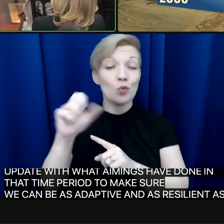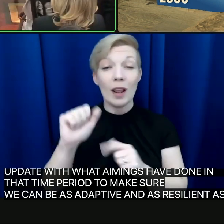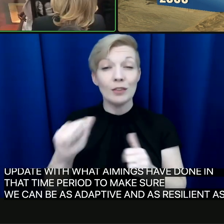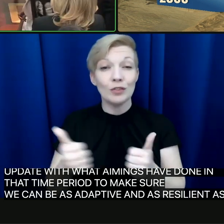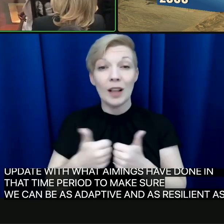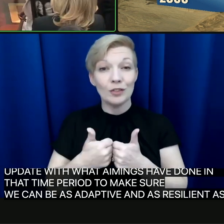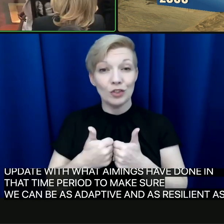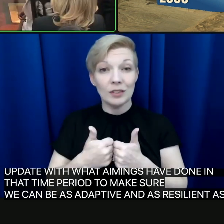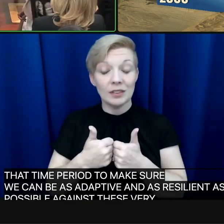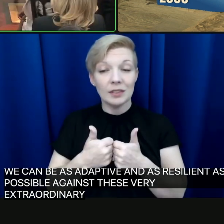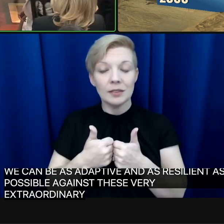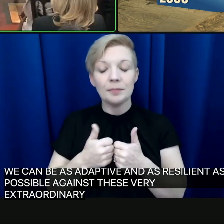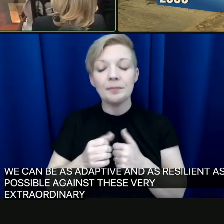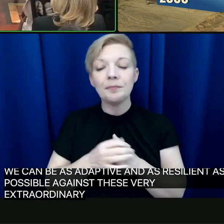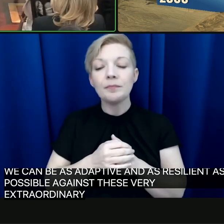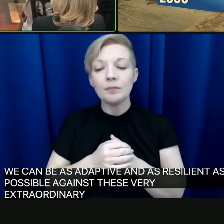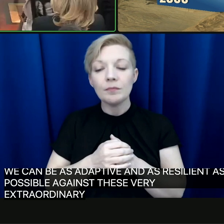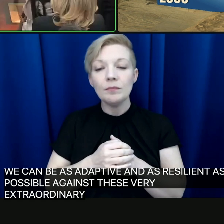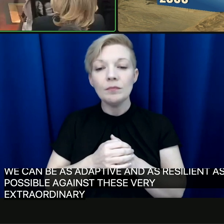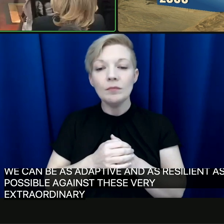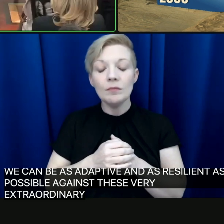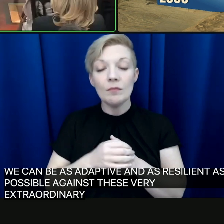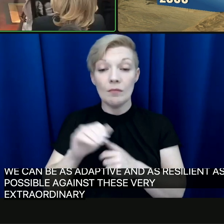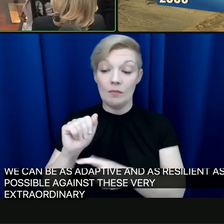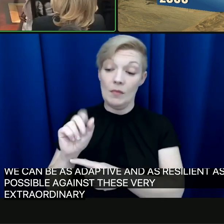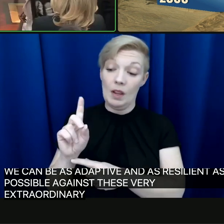Speaking of adapting and becoming more resilient,